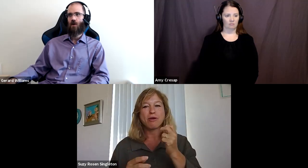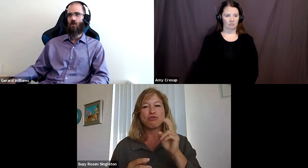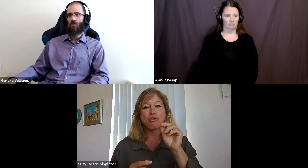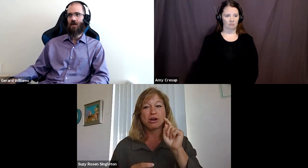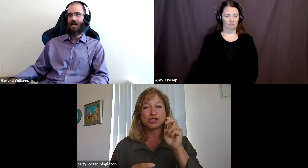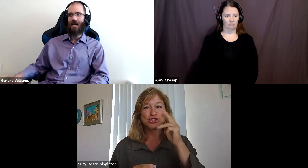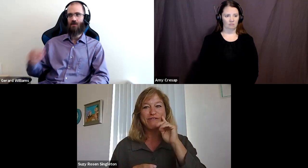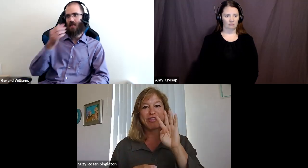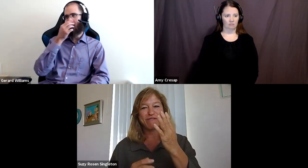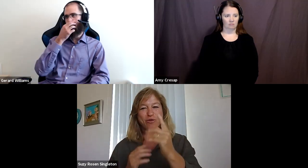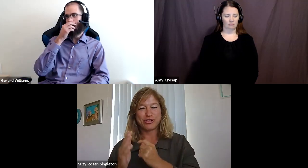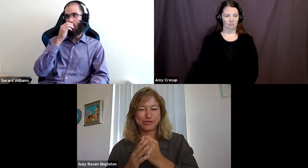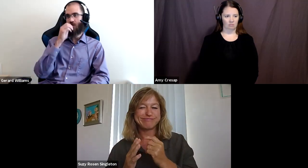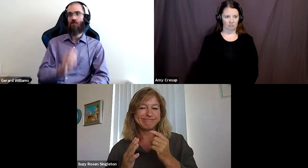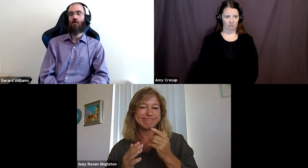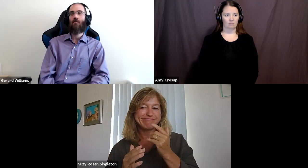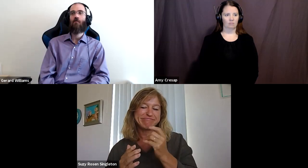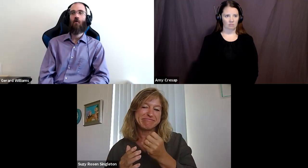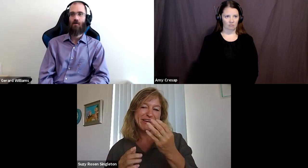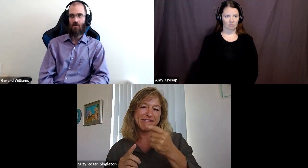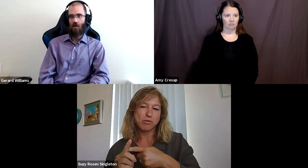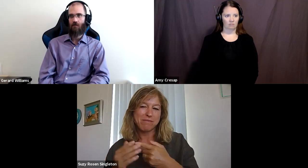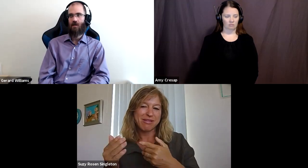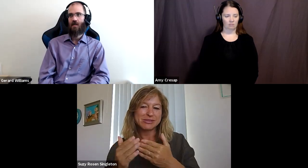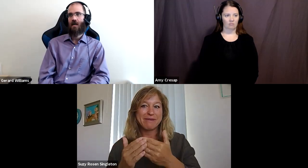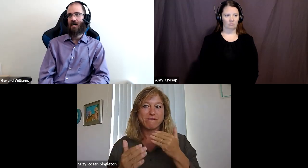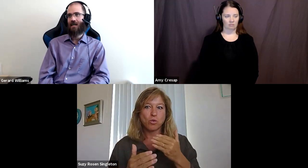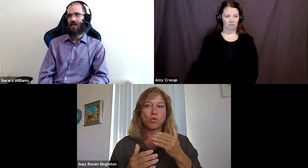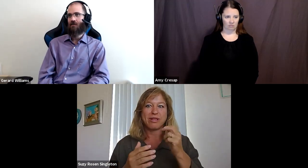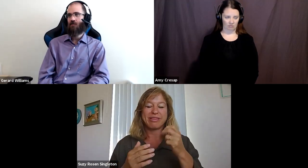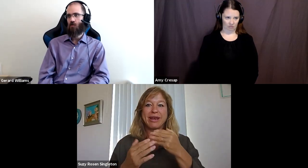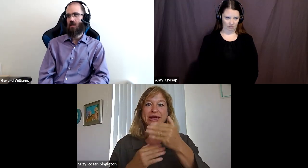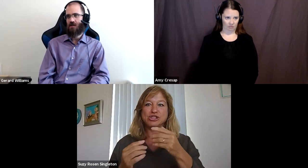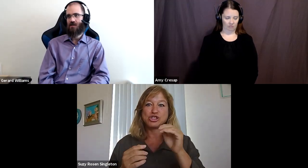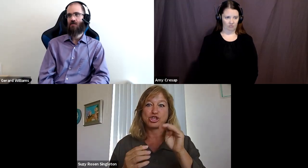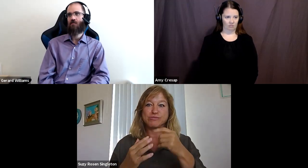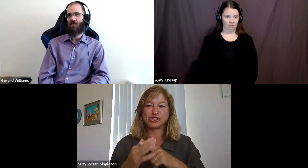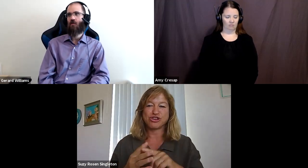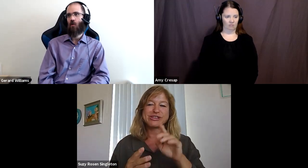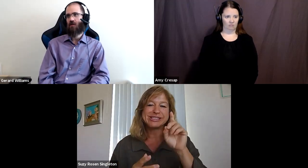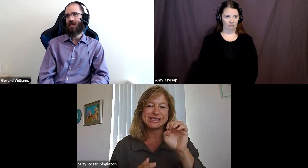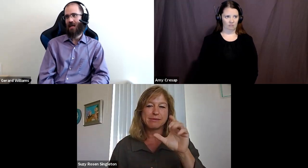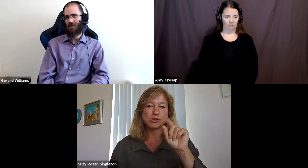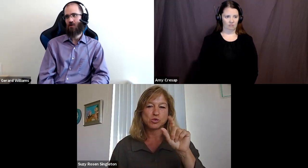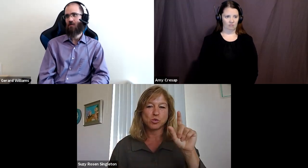We will be announcing the roster for the fourth term in a few months before the next term